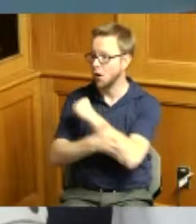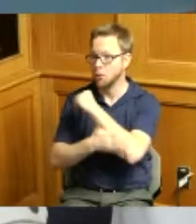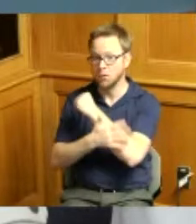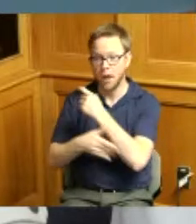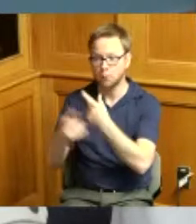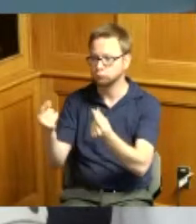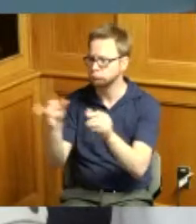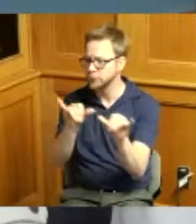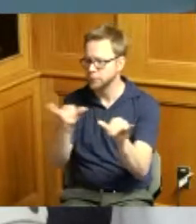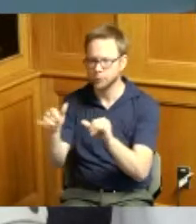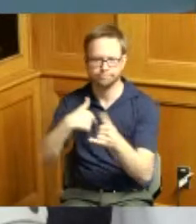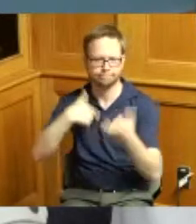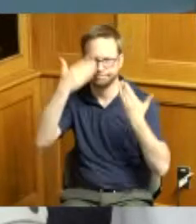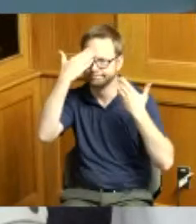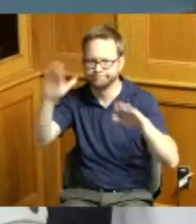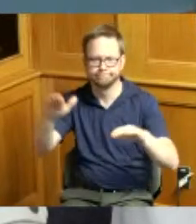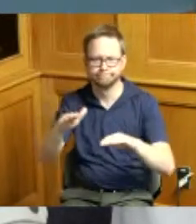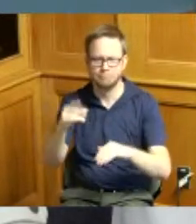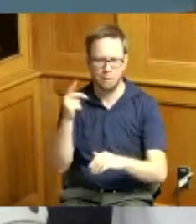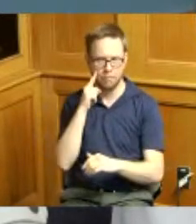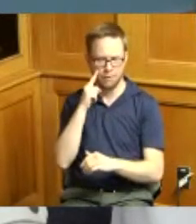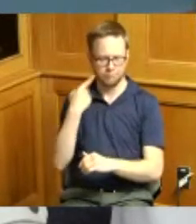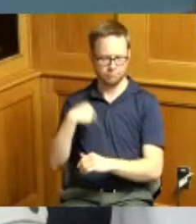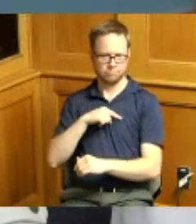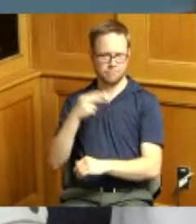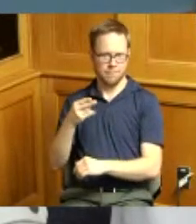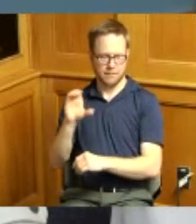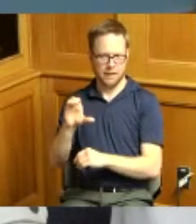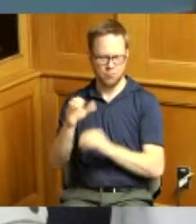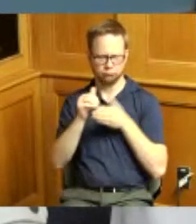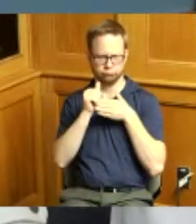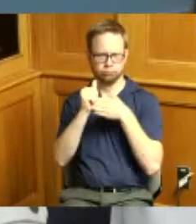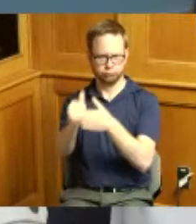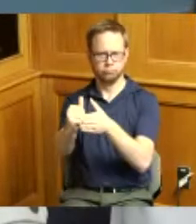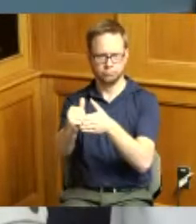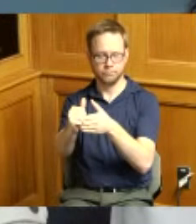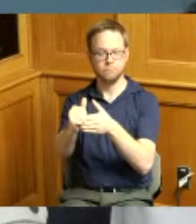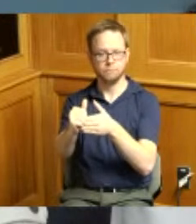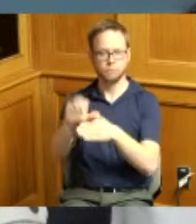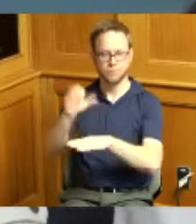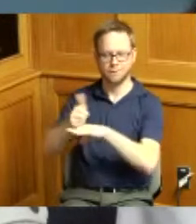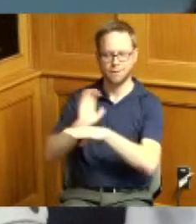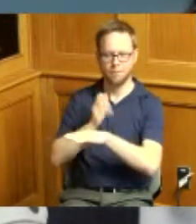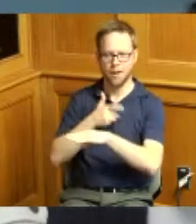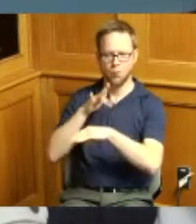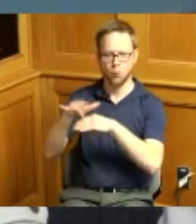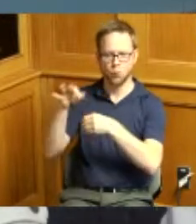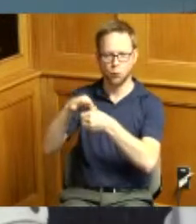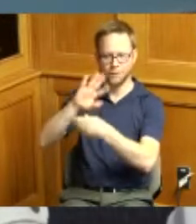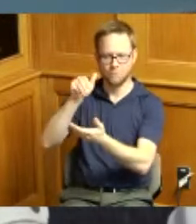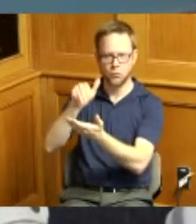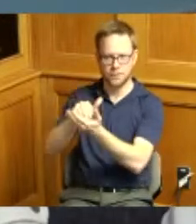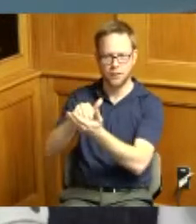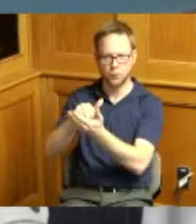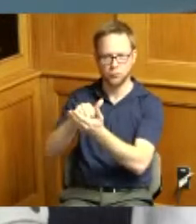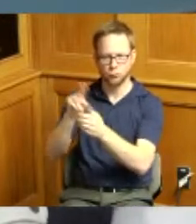certainly a leader in using the early vote center for these purposes and then of course tonight